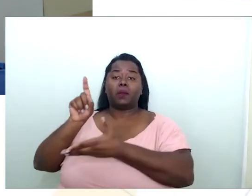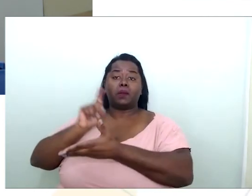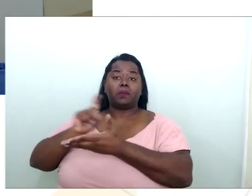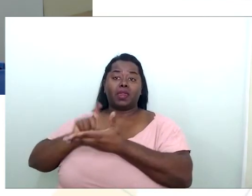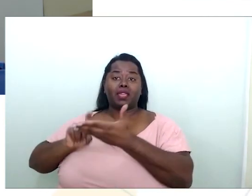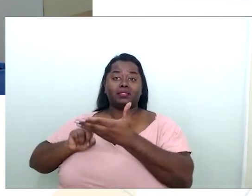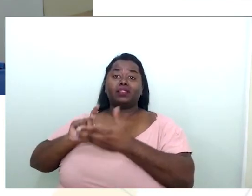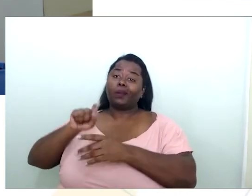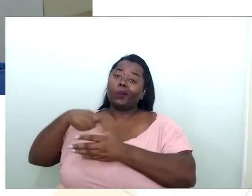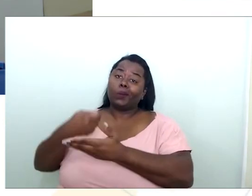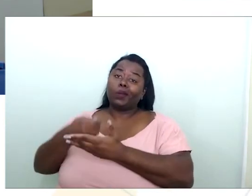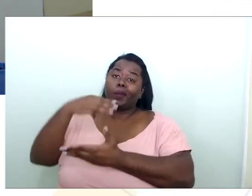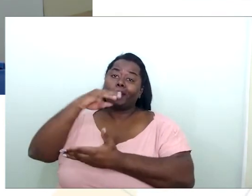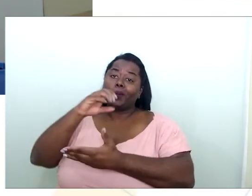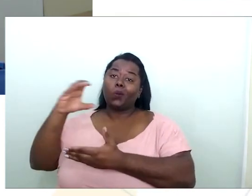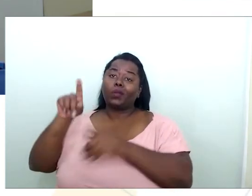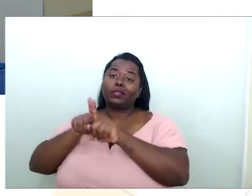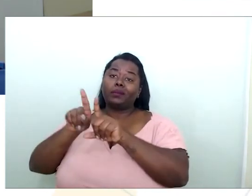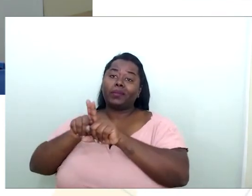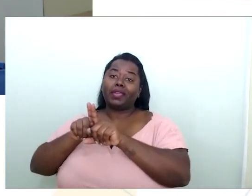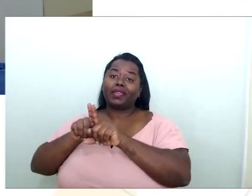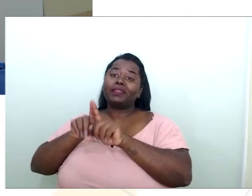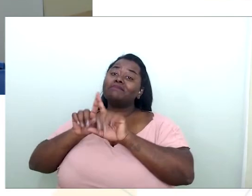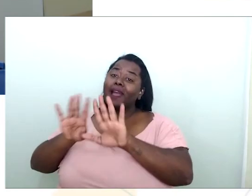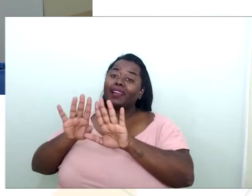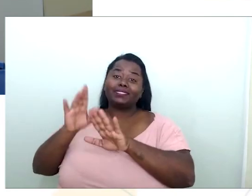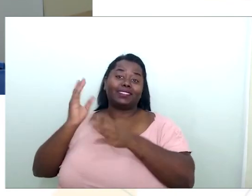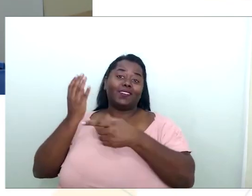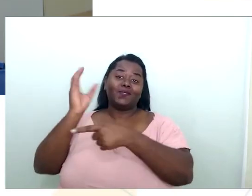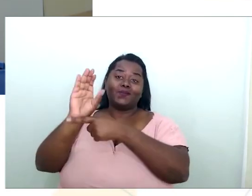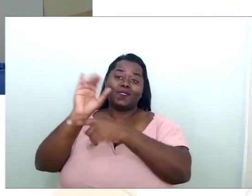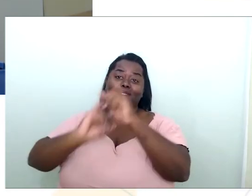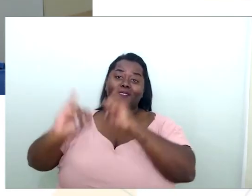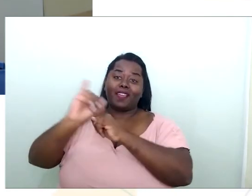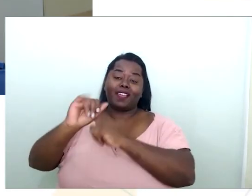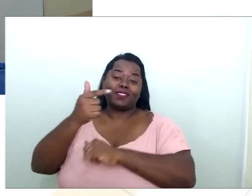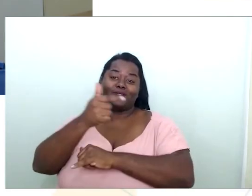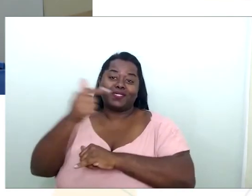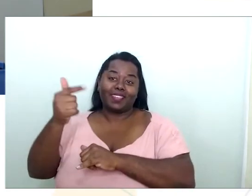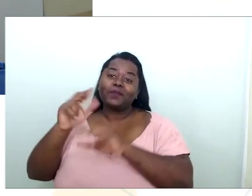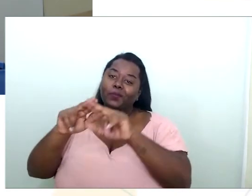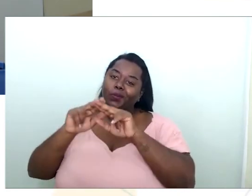other they were not online right so they can not be MOOCs so one begins to argue what